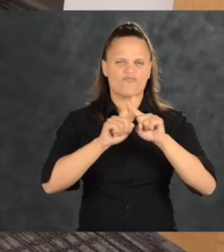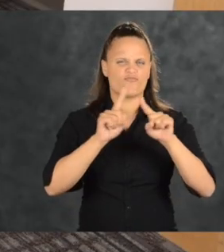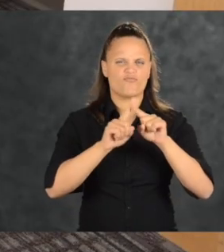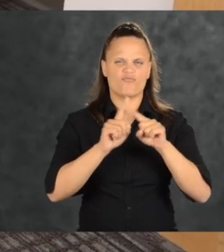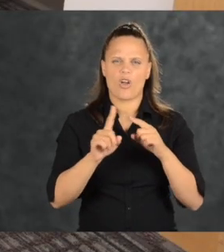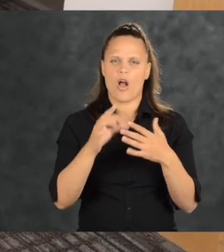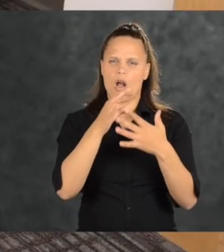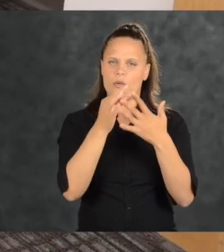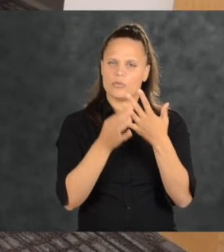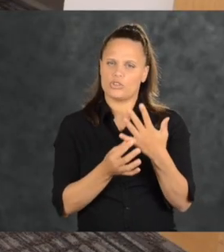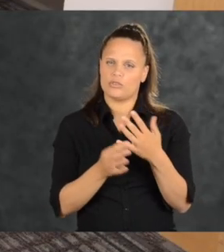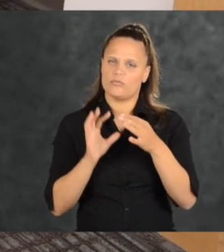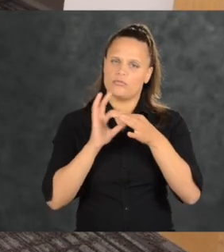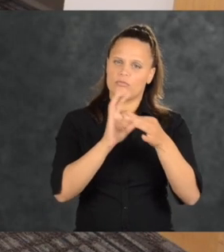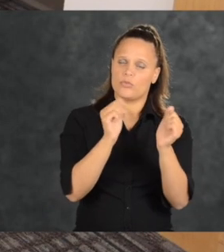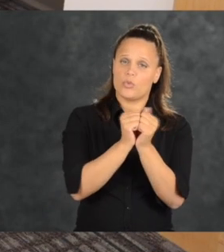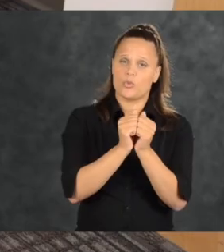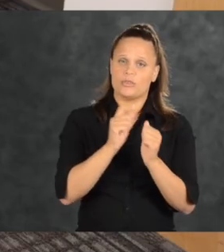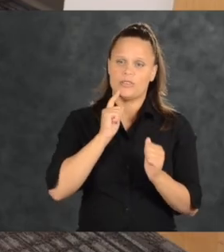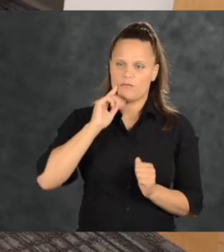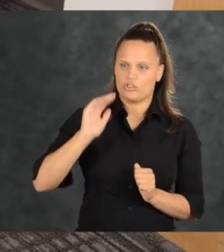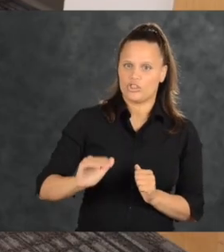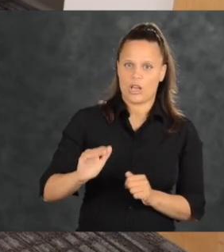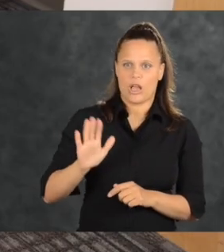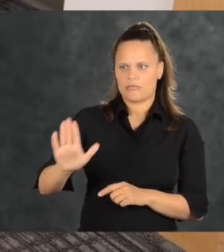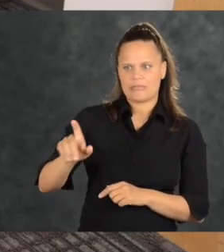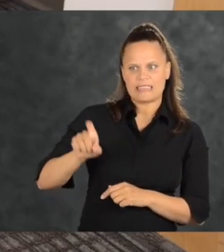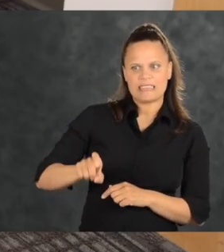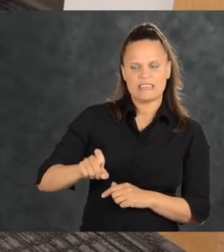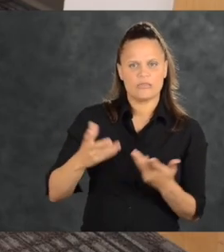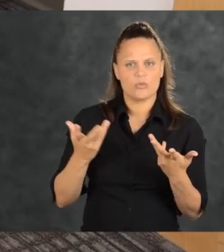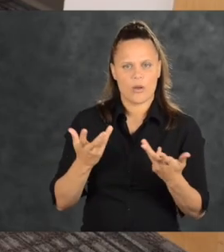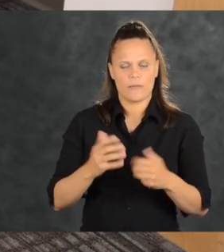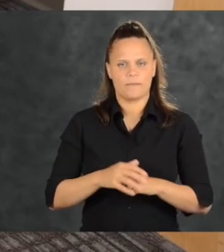in the conference room. I just think that the Special Appointment process was a really great